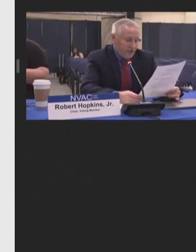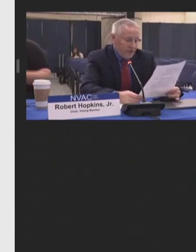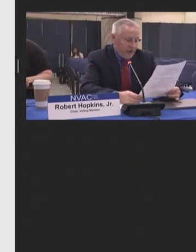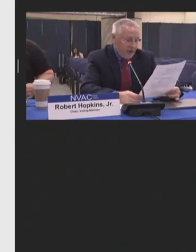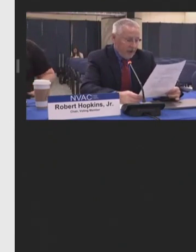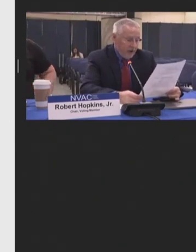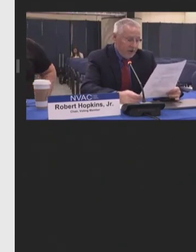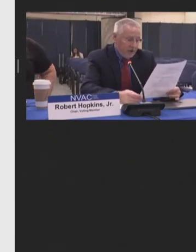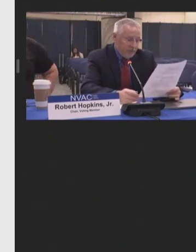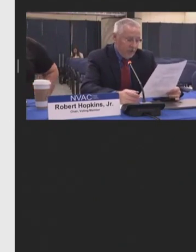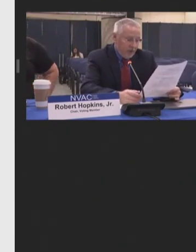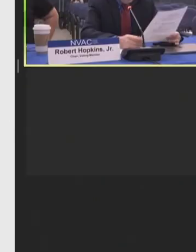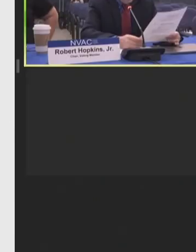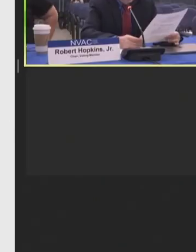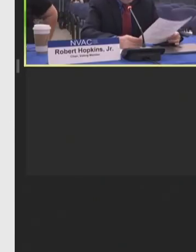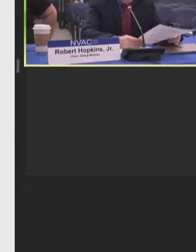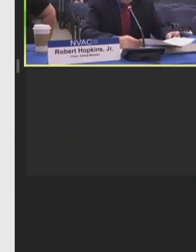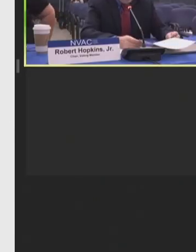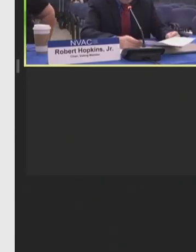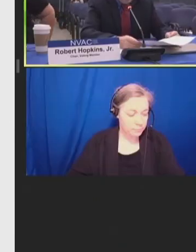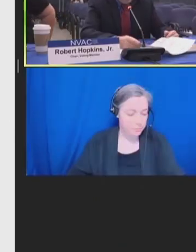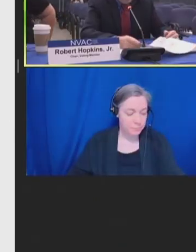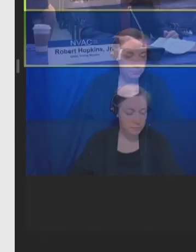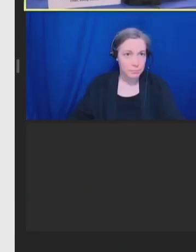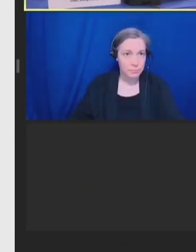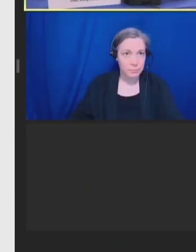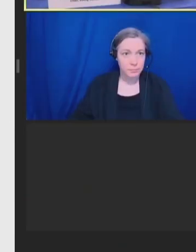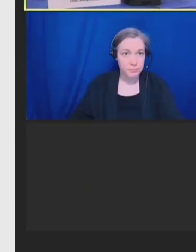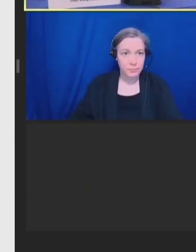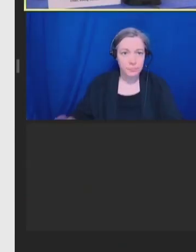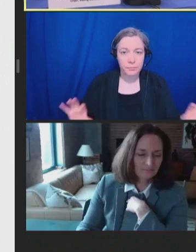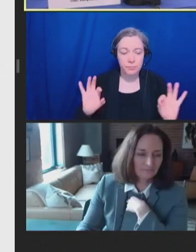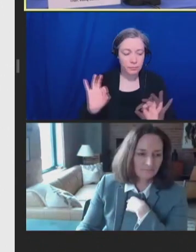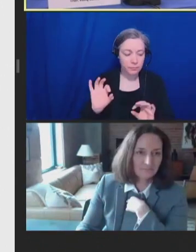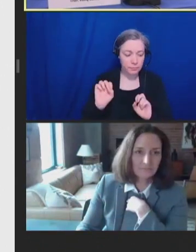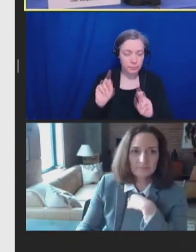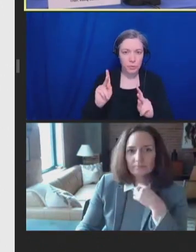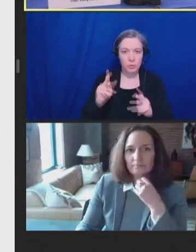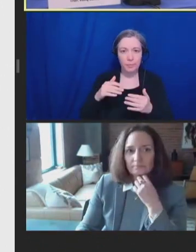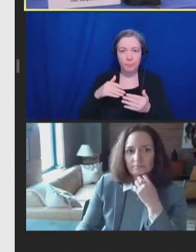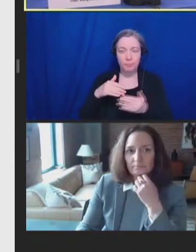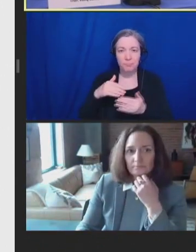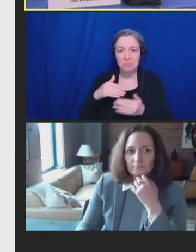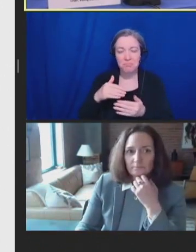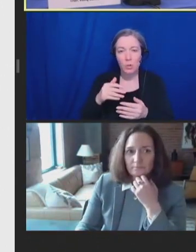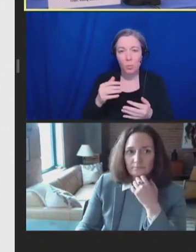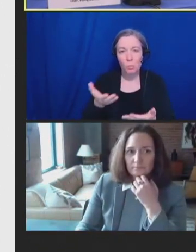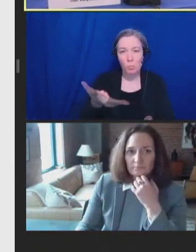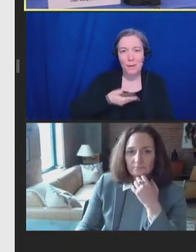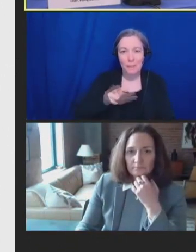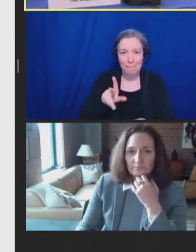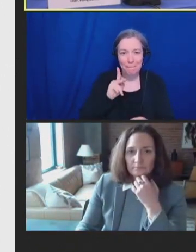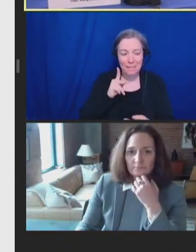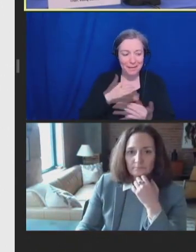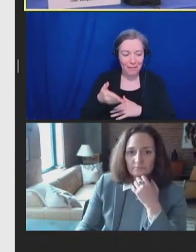panel is Preparing for Potential Approval of Passive Immunization Products. In follow up to